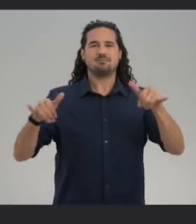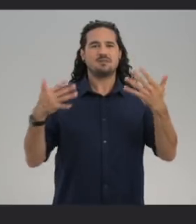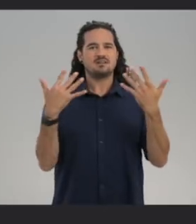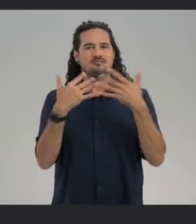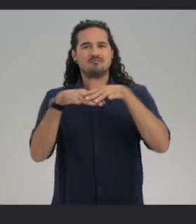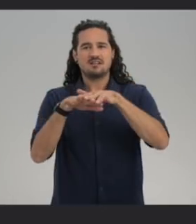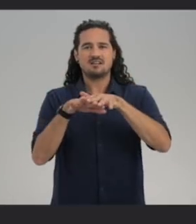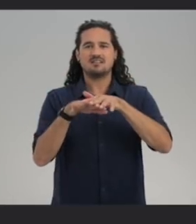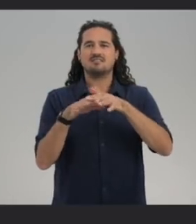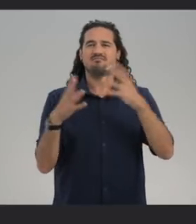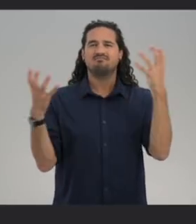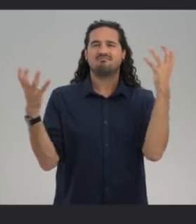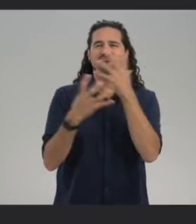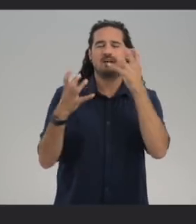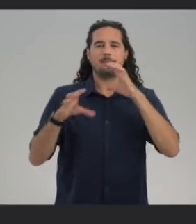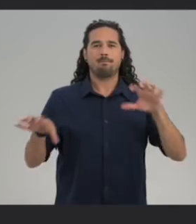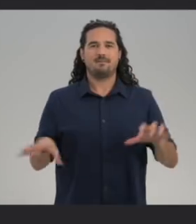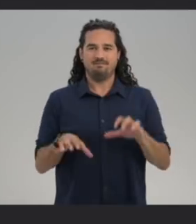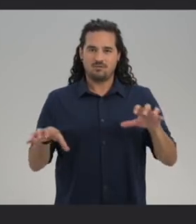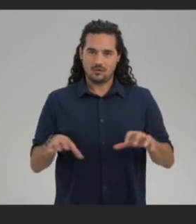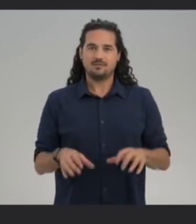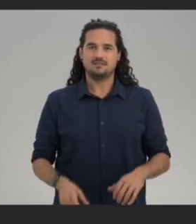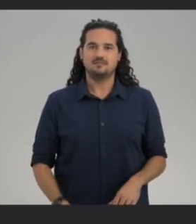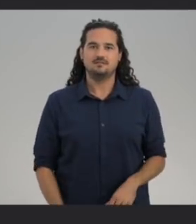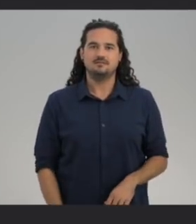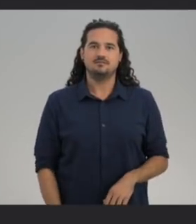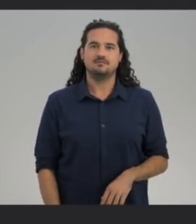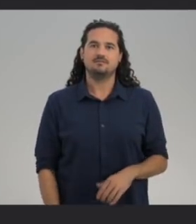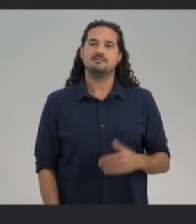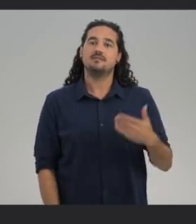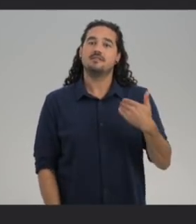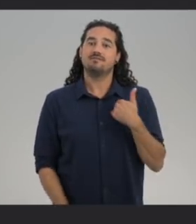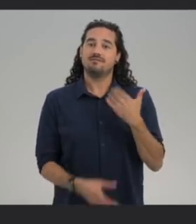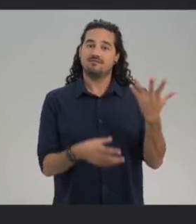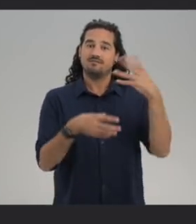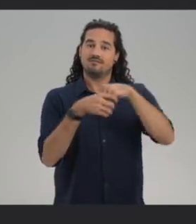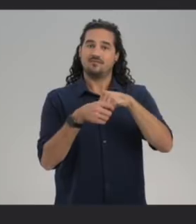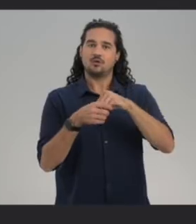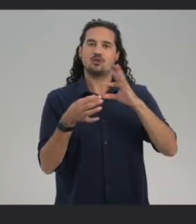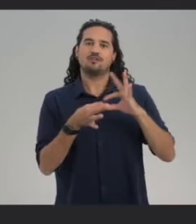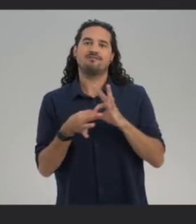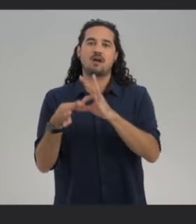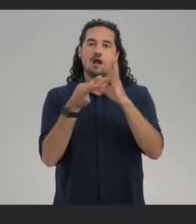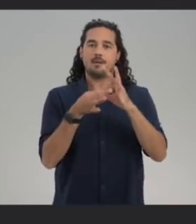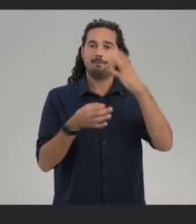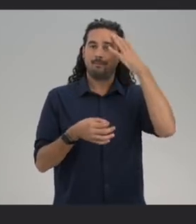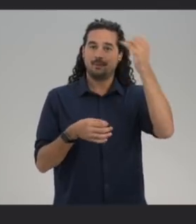efficiency and amazing performance. M1 also features our unified memory architecture, or UMA.